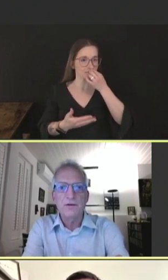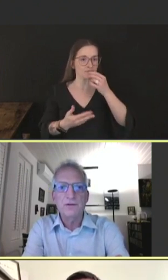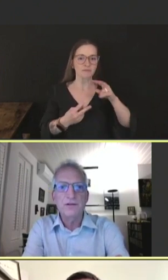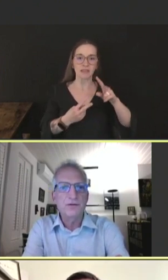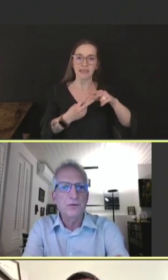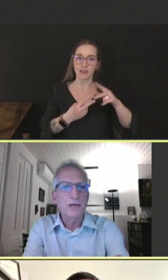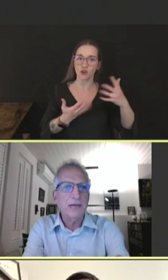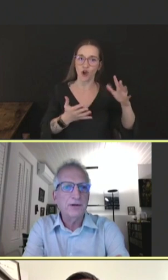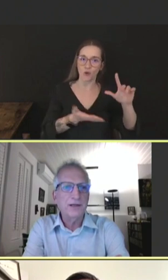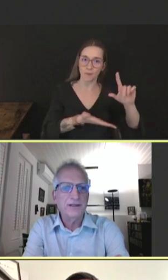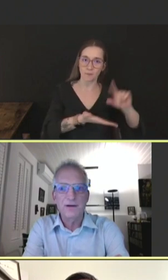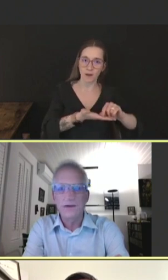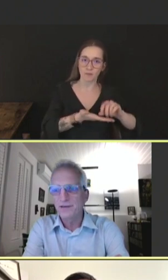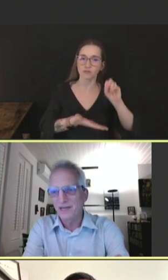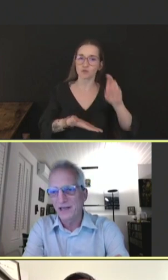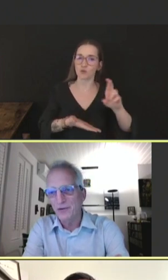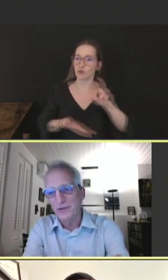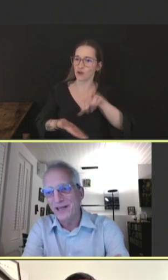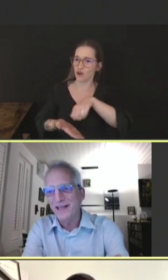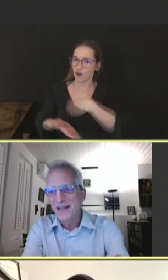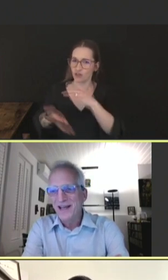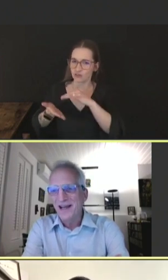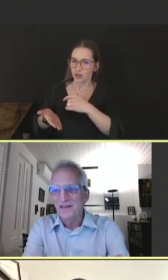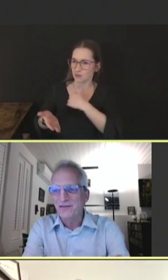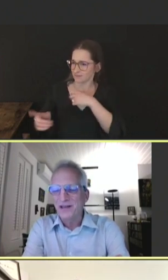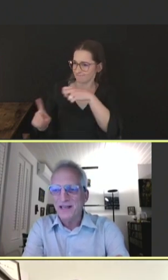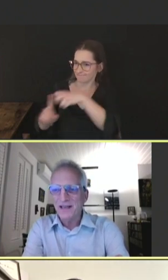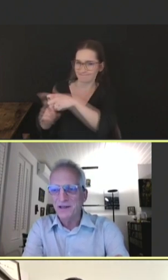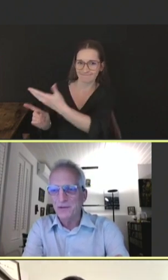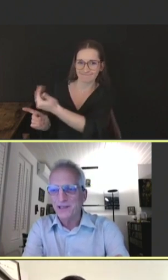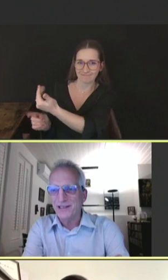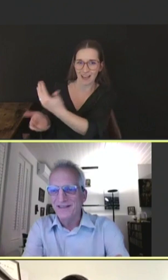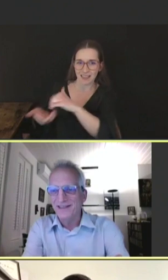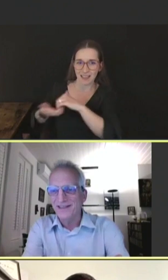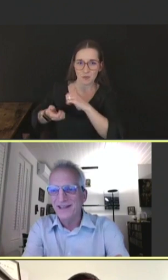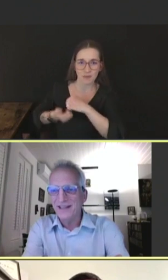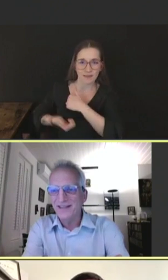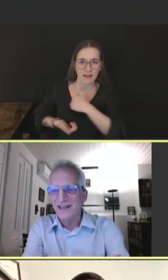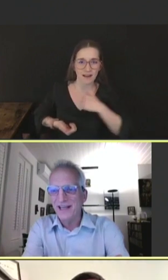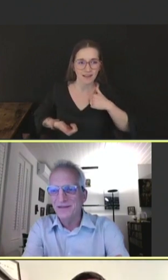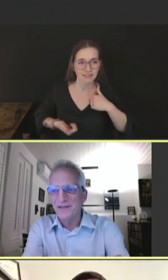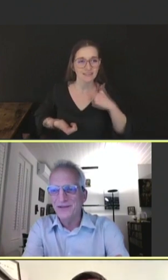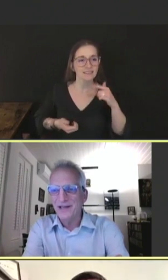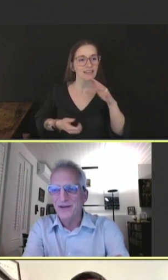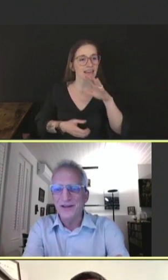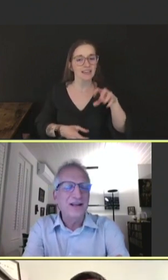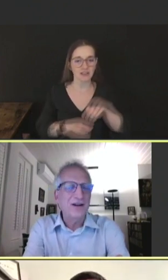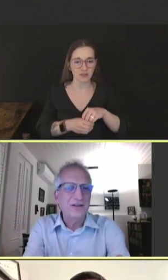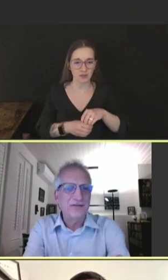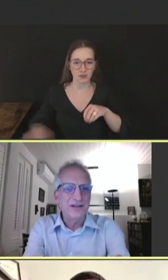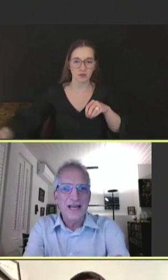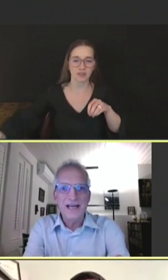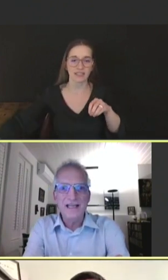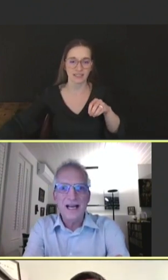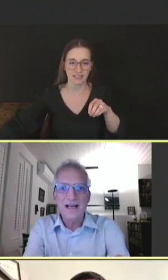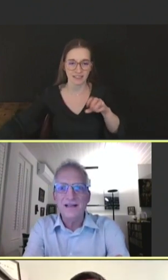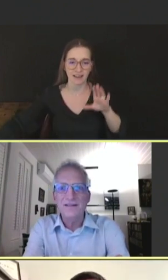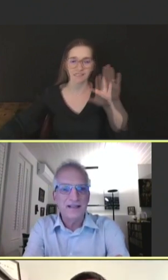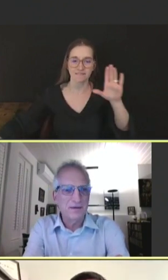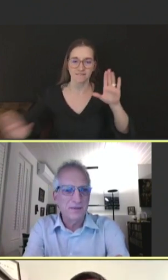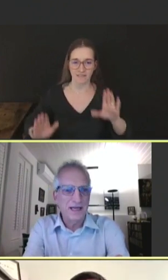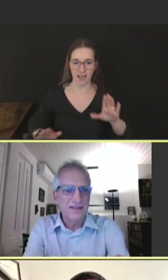out to collaborate with, including the fantastic work that Ziyad has been doing on the VA database.